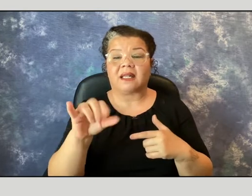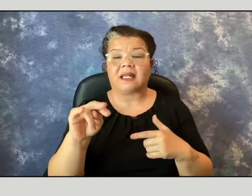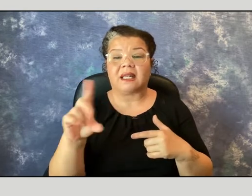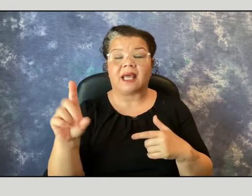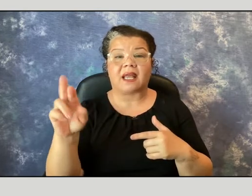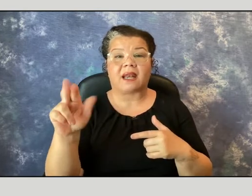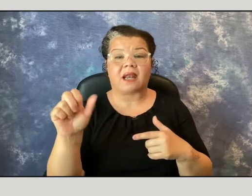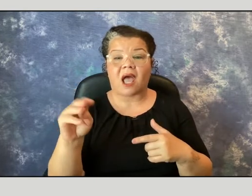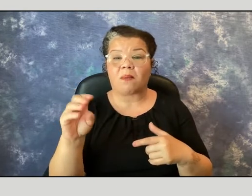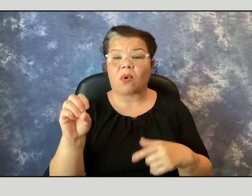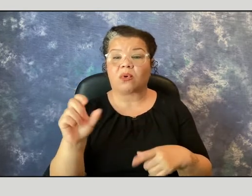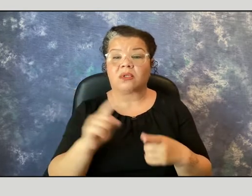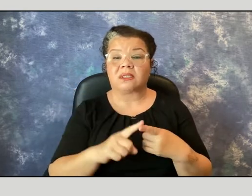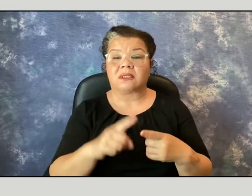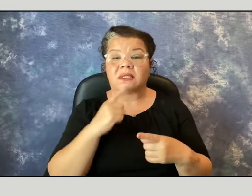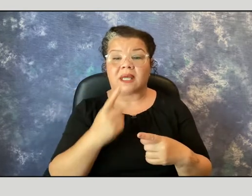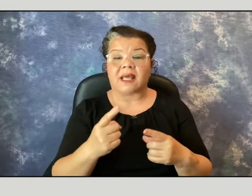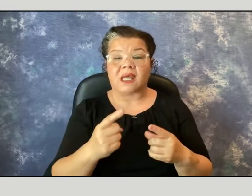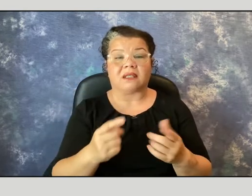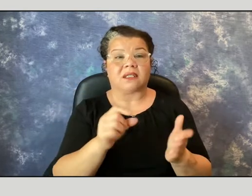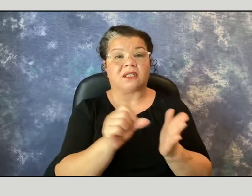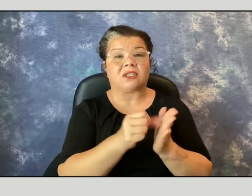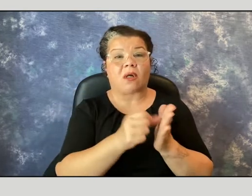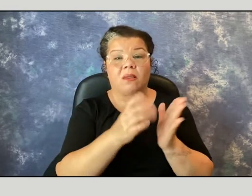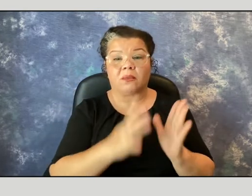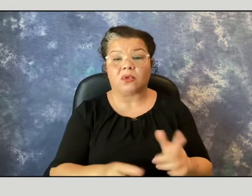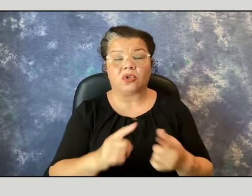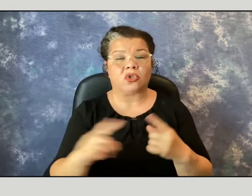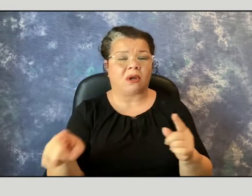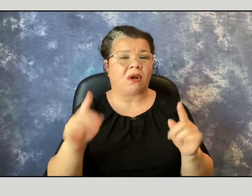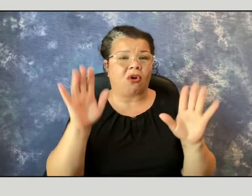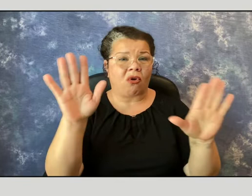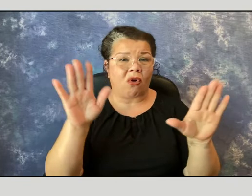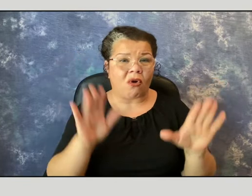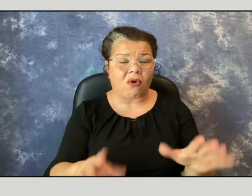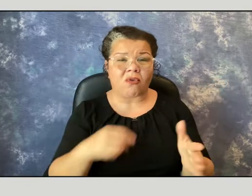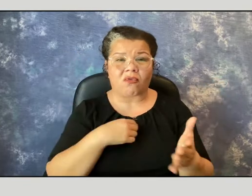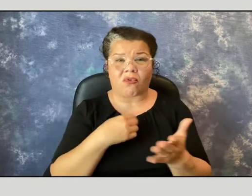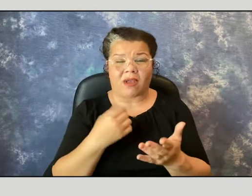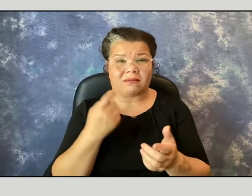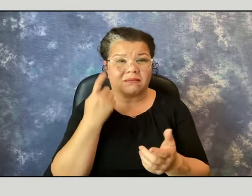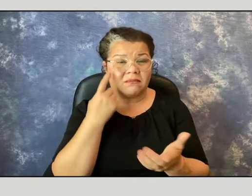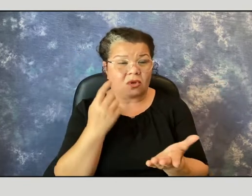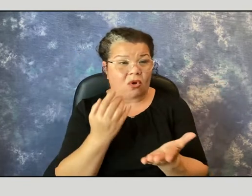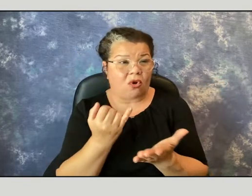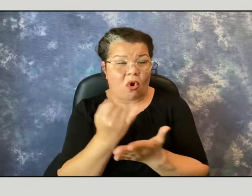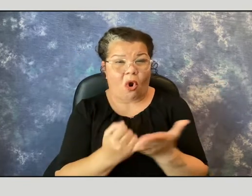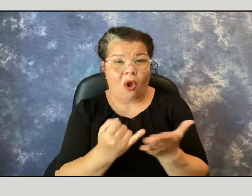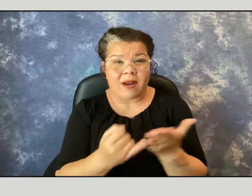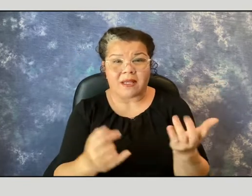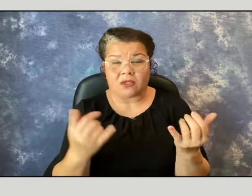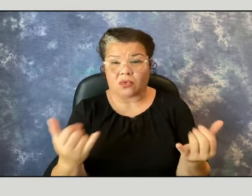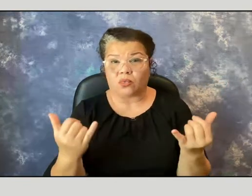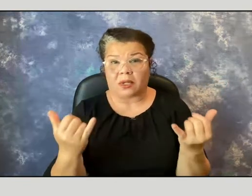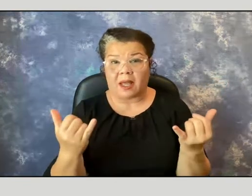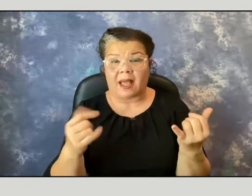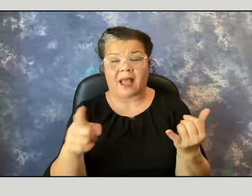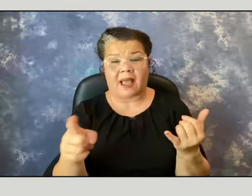is one of our very, very great contemporary artists today. He is a renowned sculptor and painter